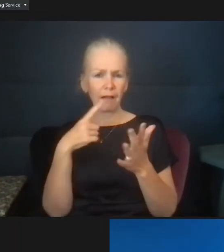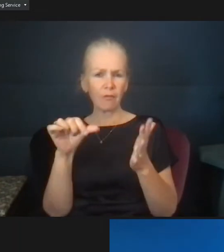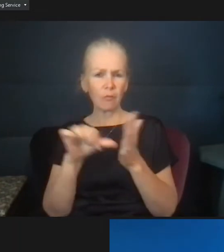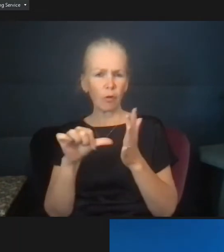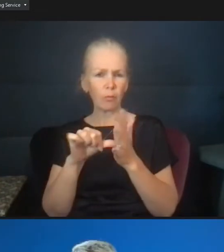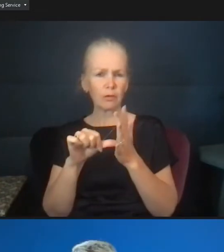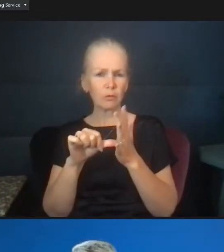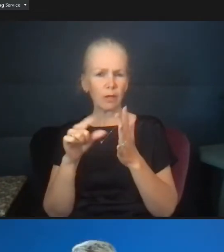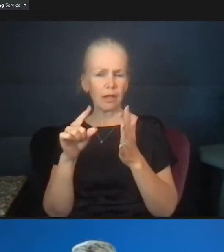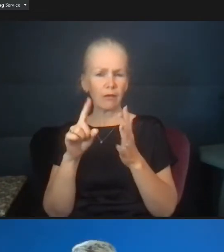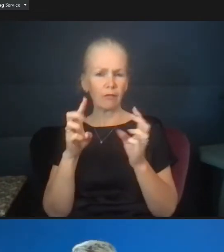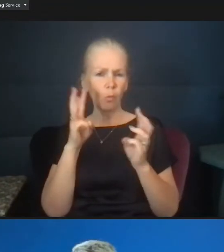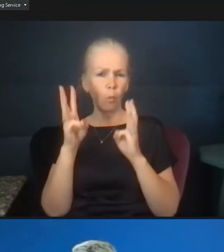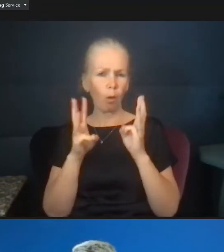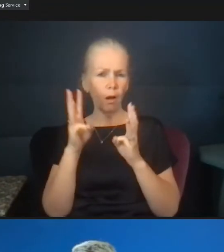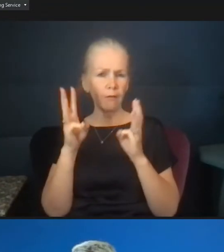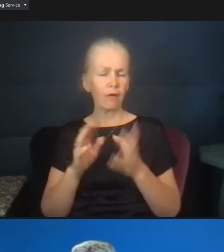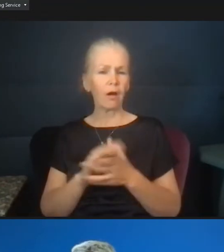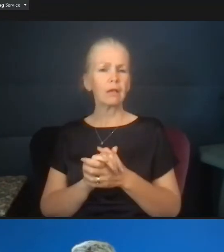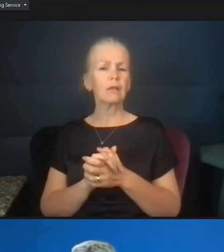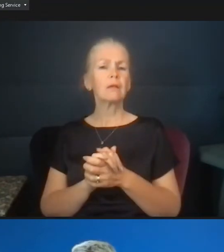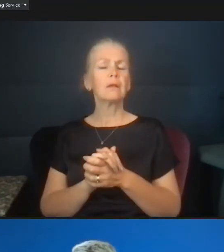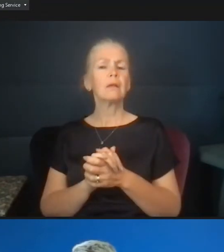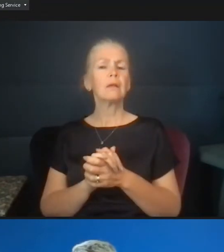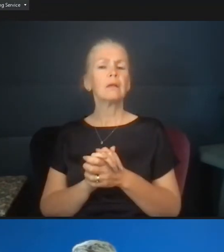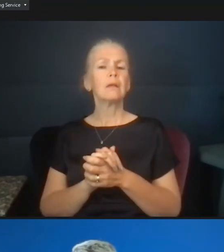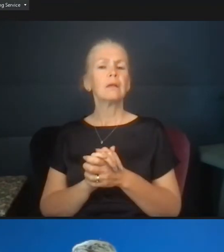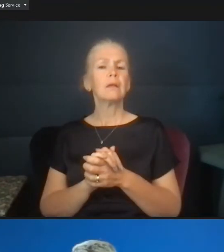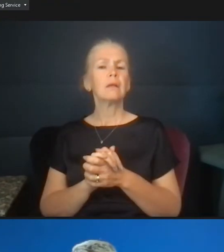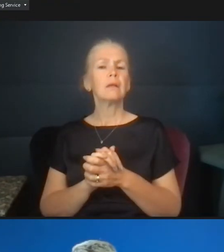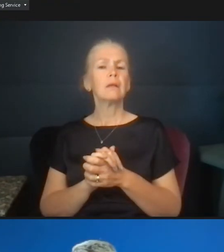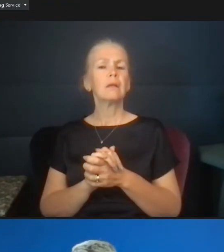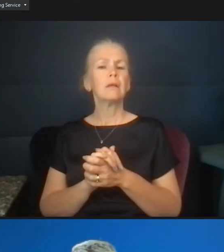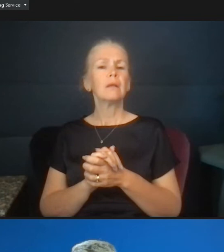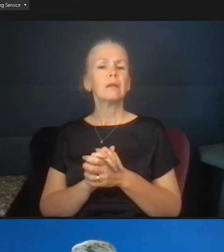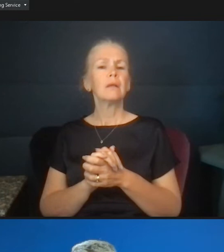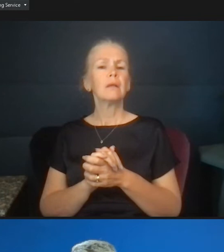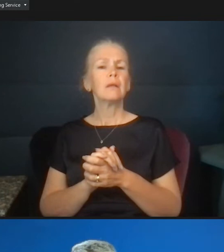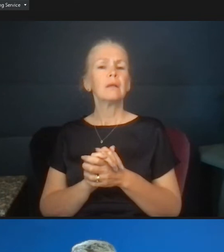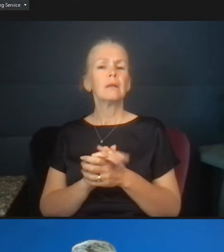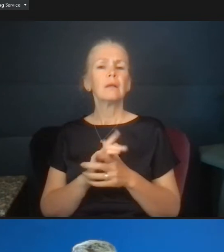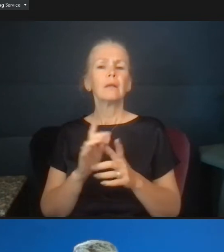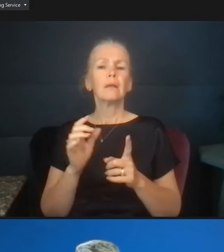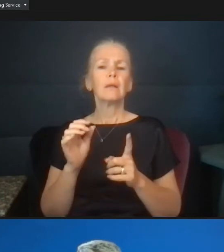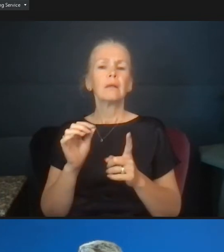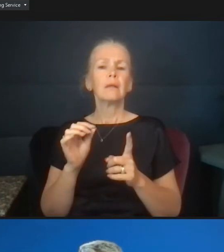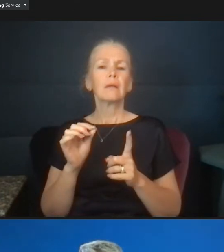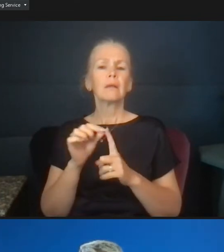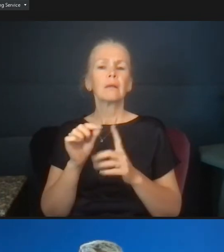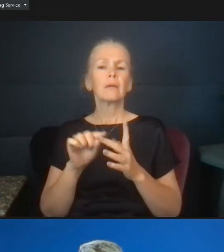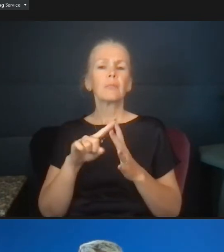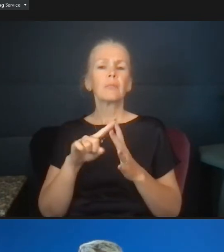So Piers, perhaps as, kind of, the last NUS Disabled Students Officer